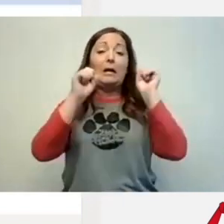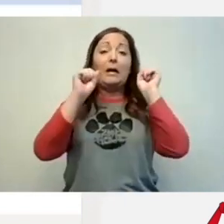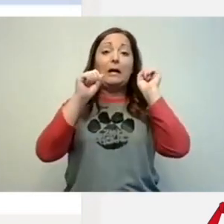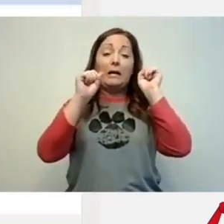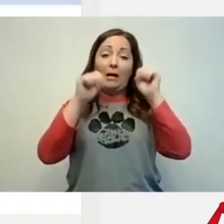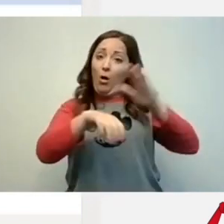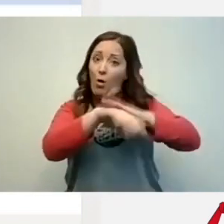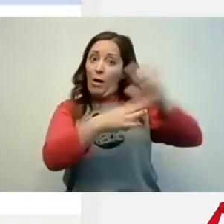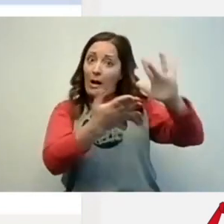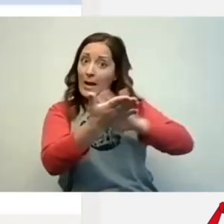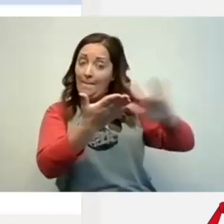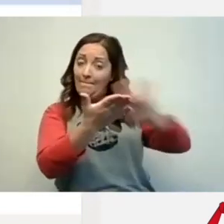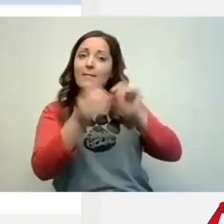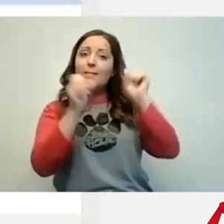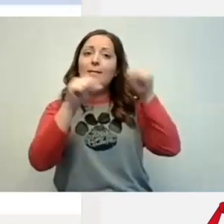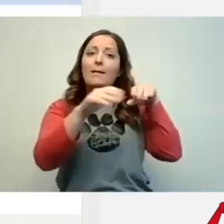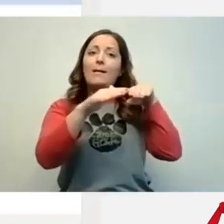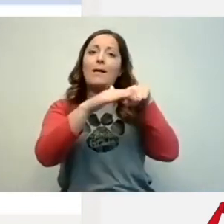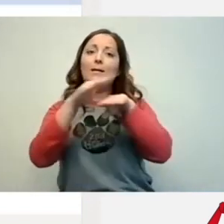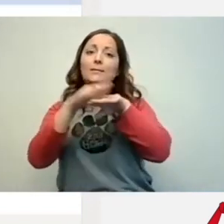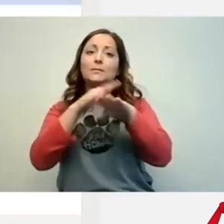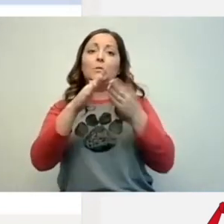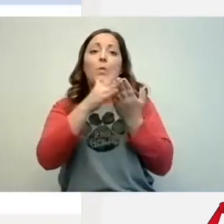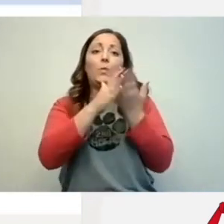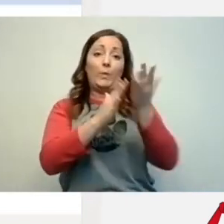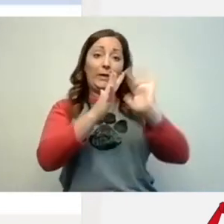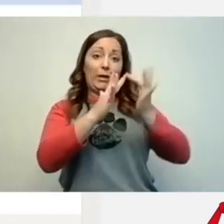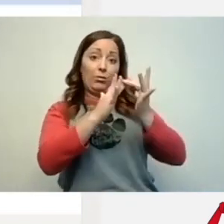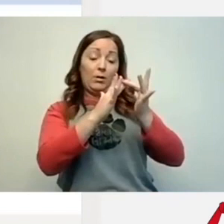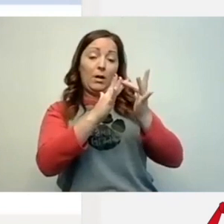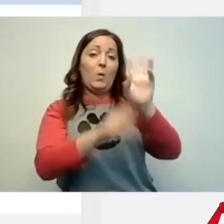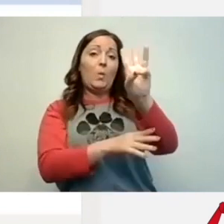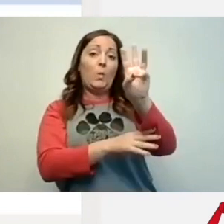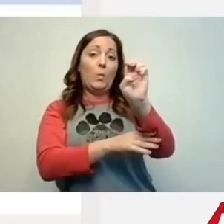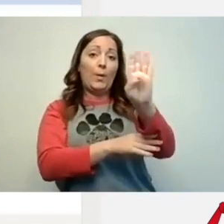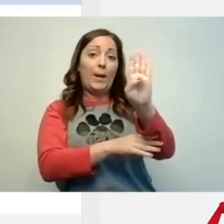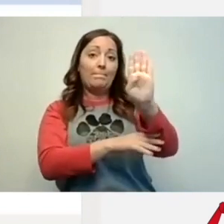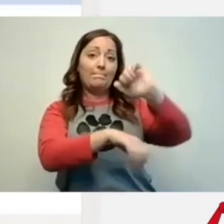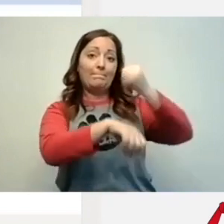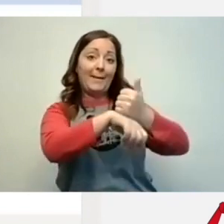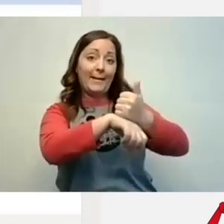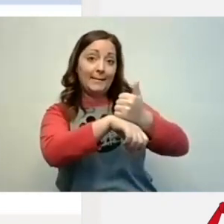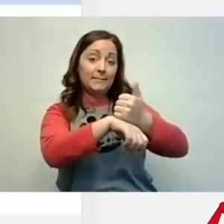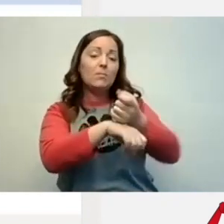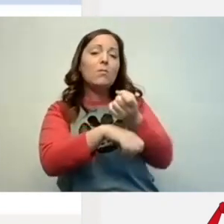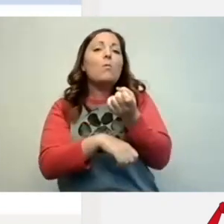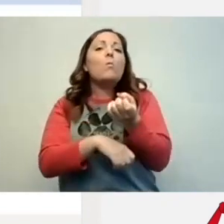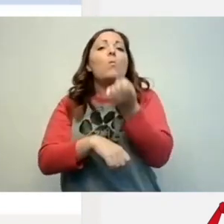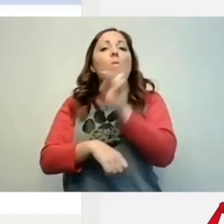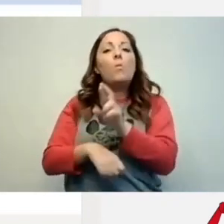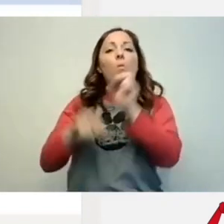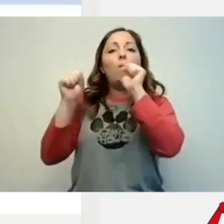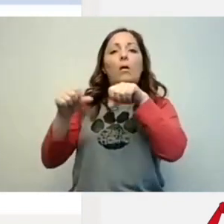We'd like to emphasize an important difference in the way that you can access Teams on your devices.